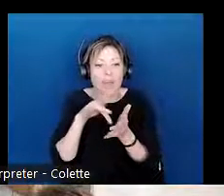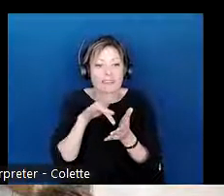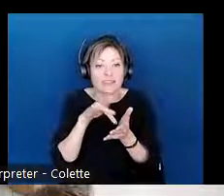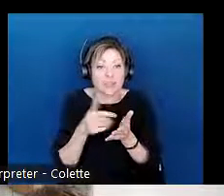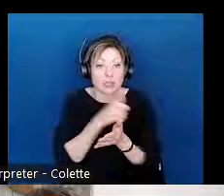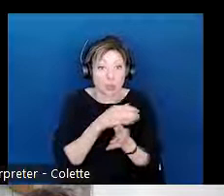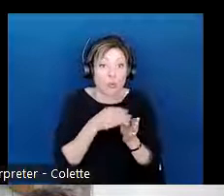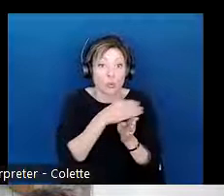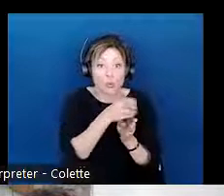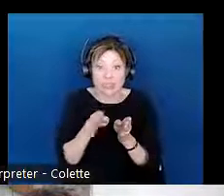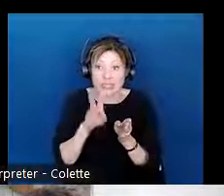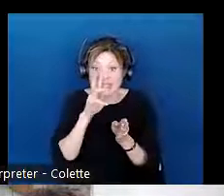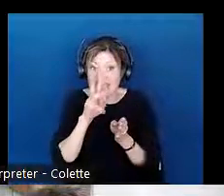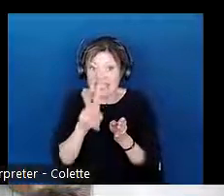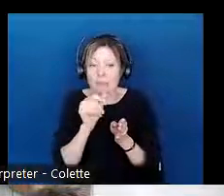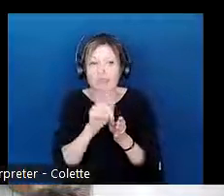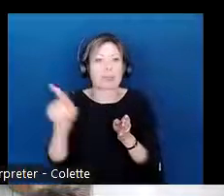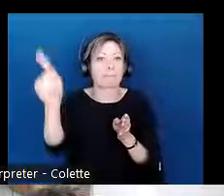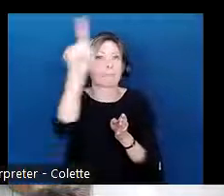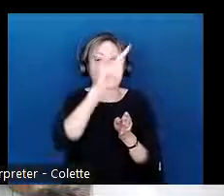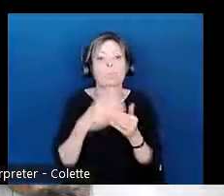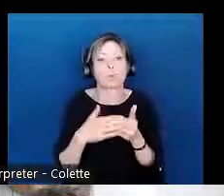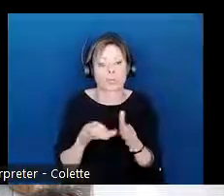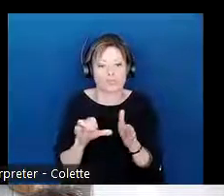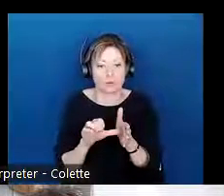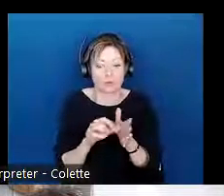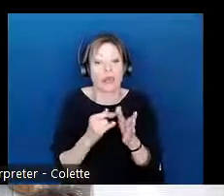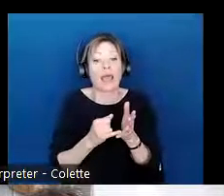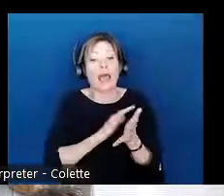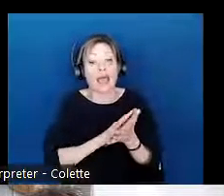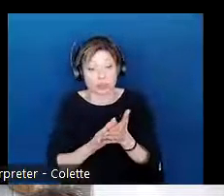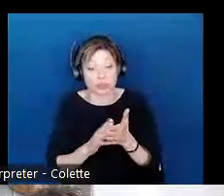Is we're going around different routes and trying to put together